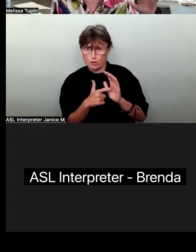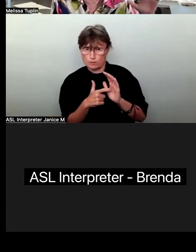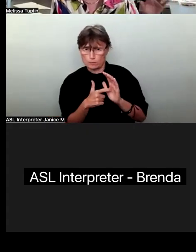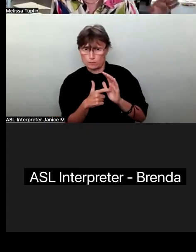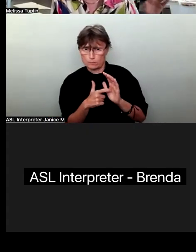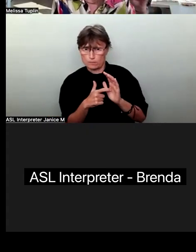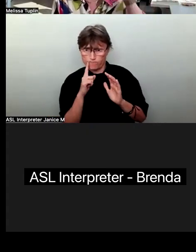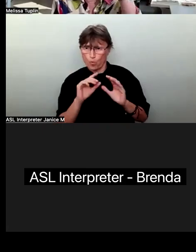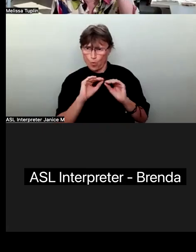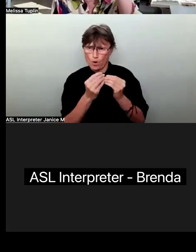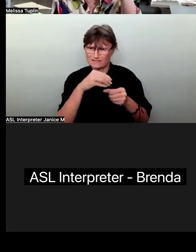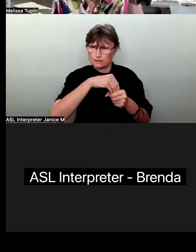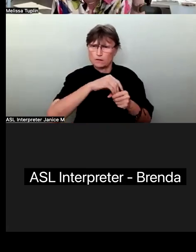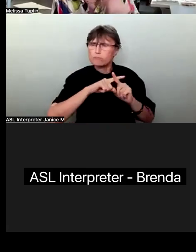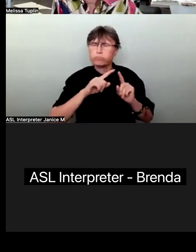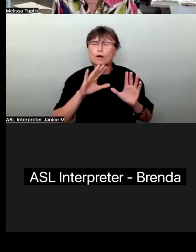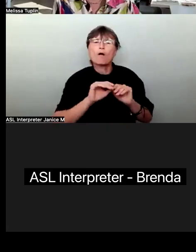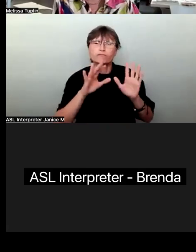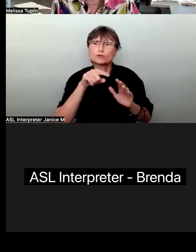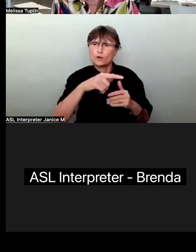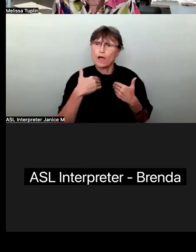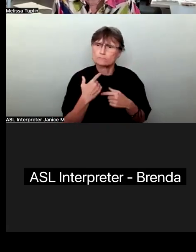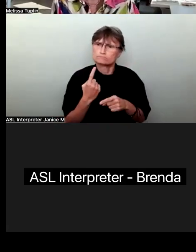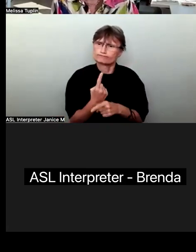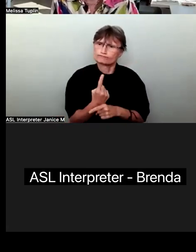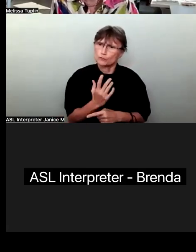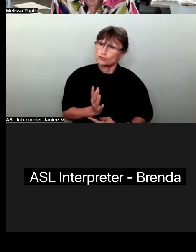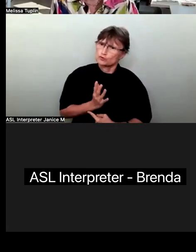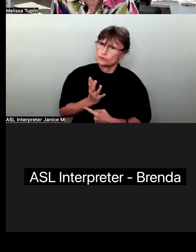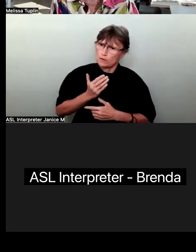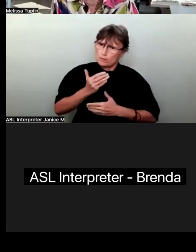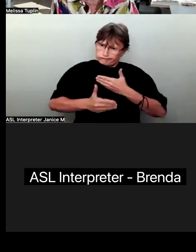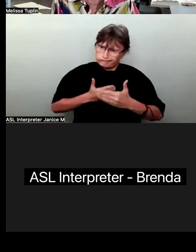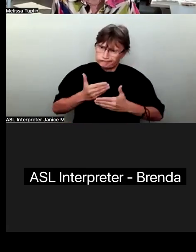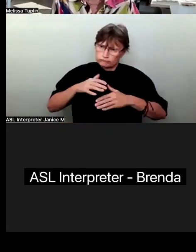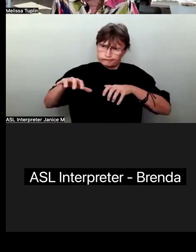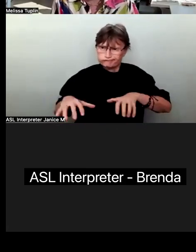but having some protocols and policies in place does speak to your organizational